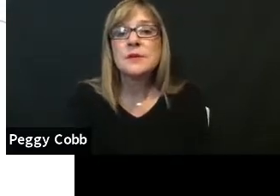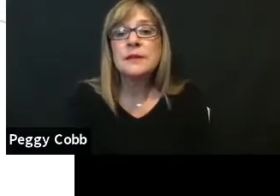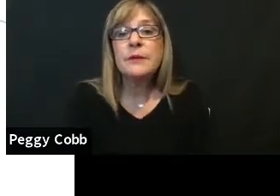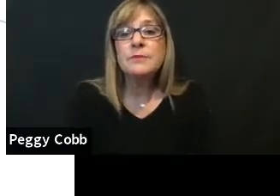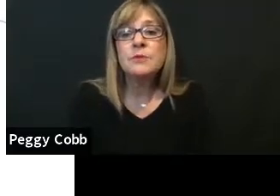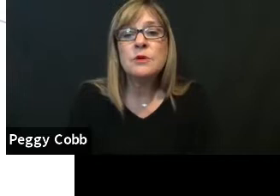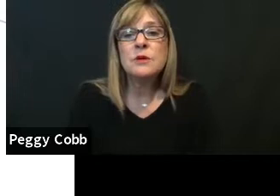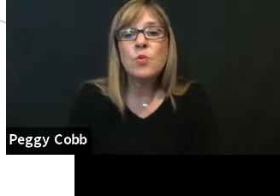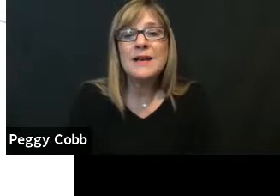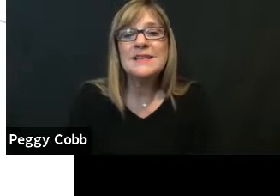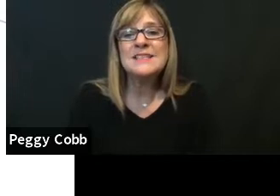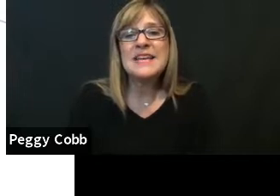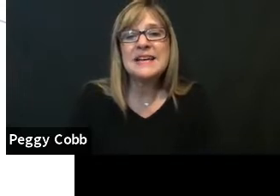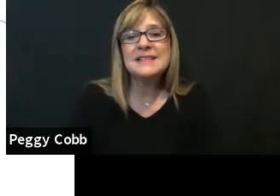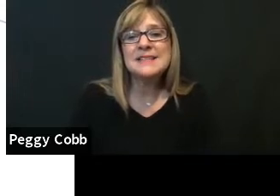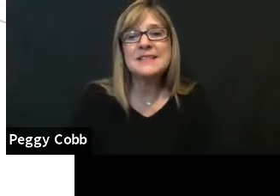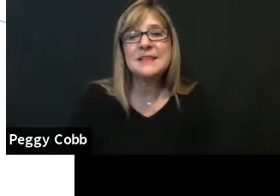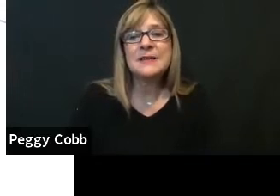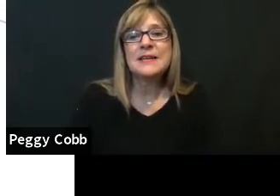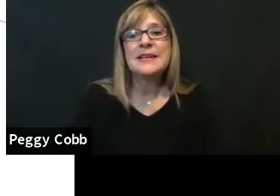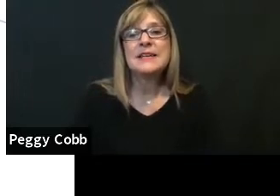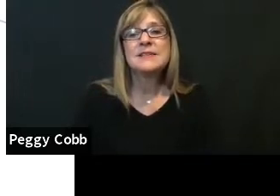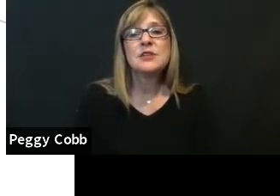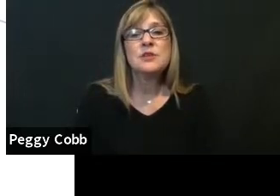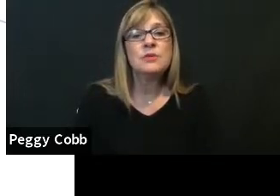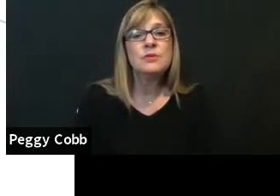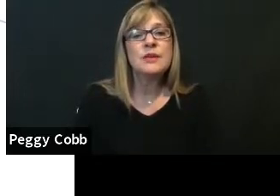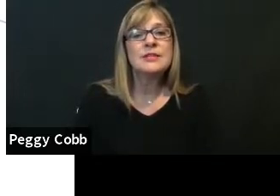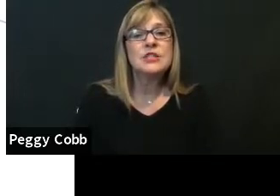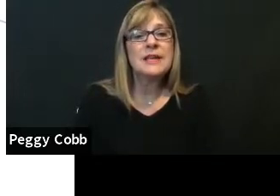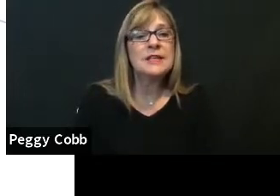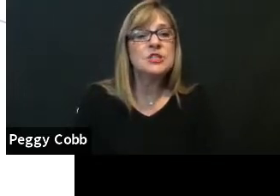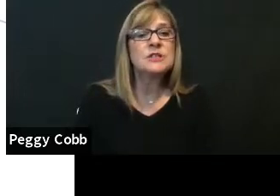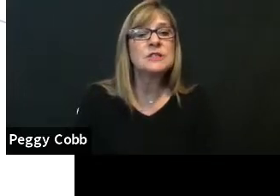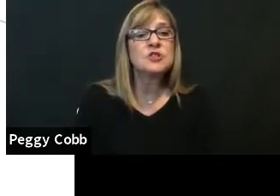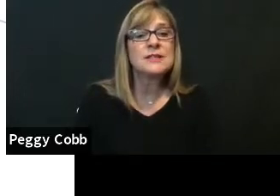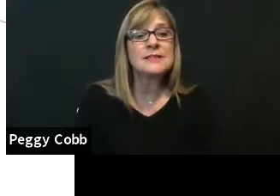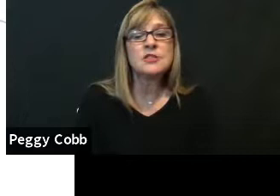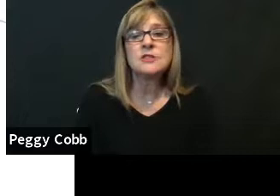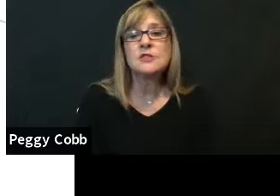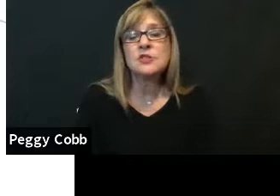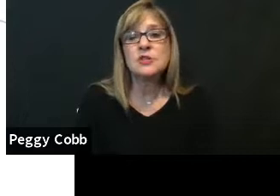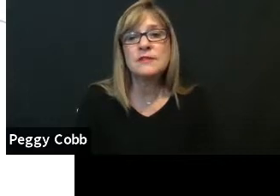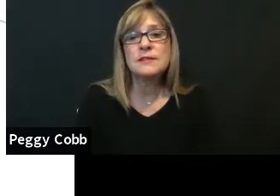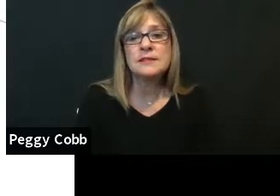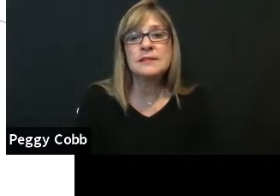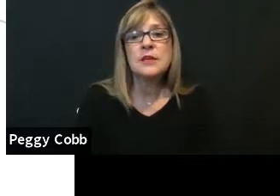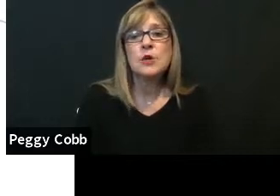So a little bit more, what is YETS? It is Youth Education Transition Services.